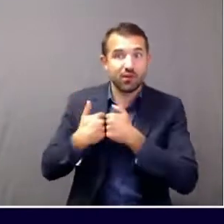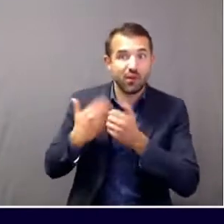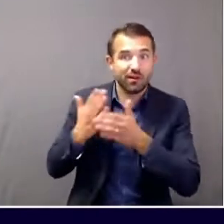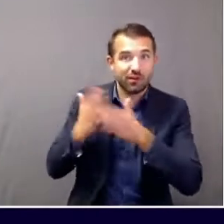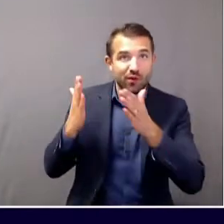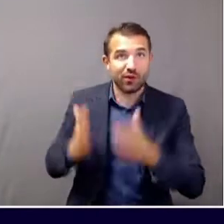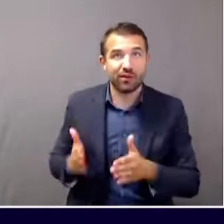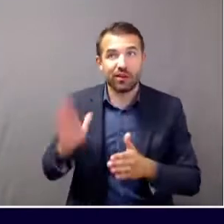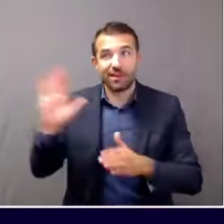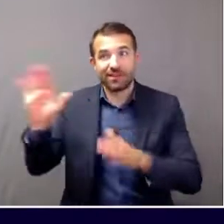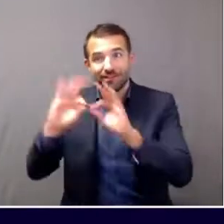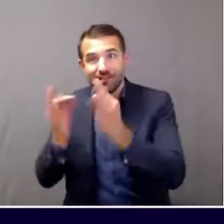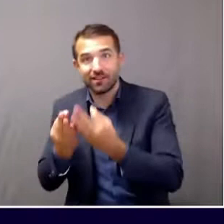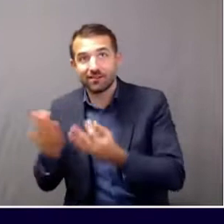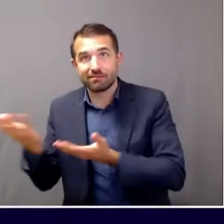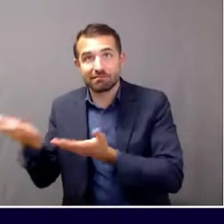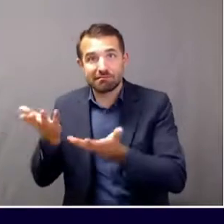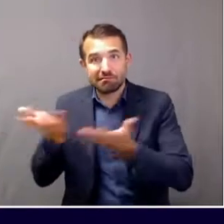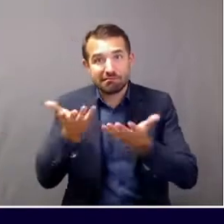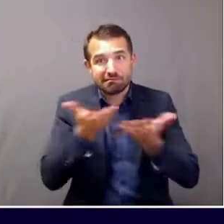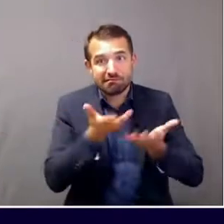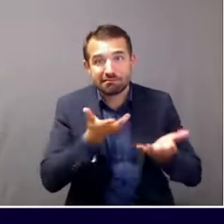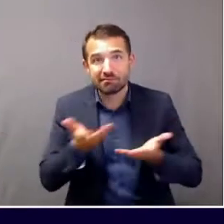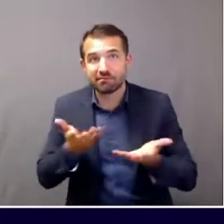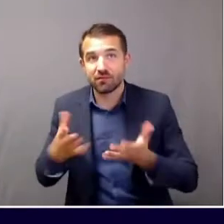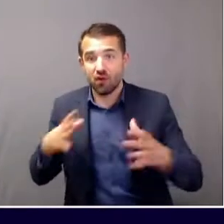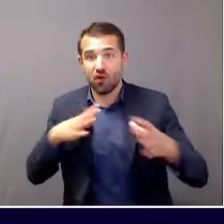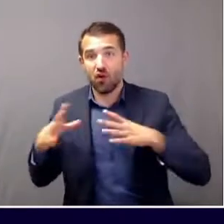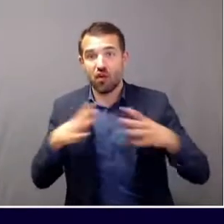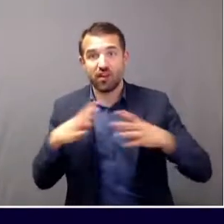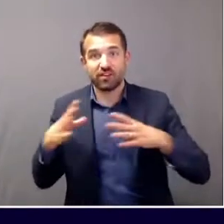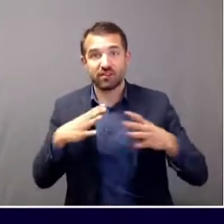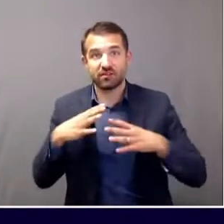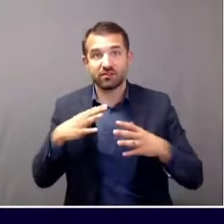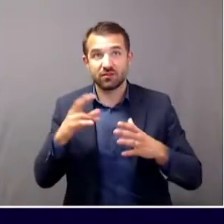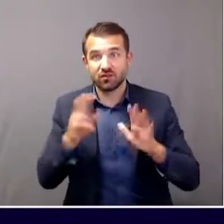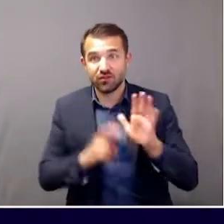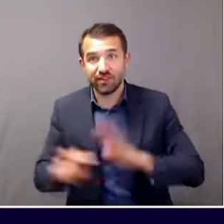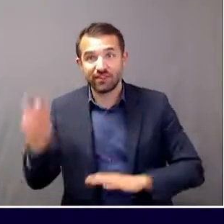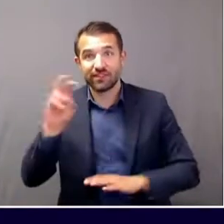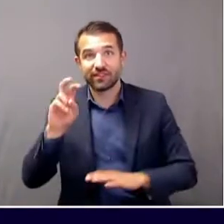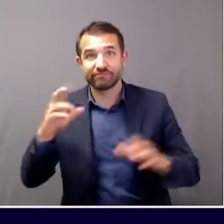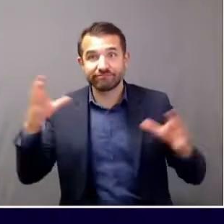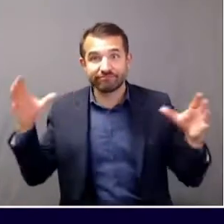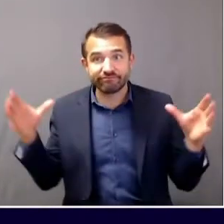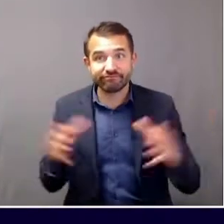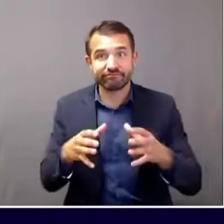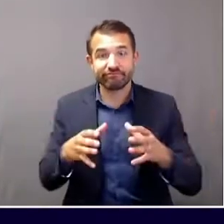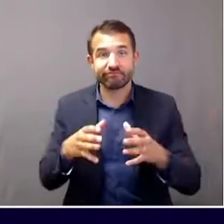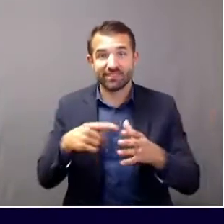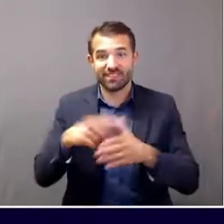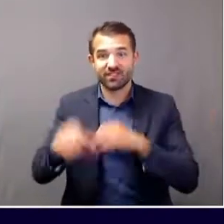is even though holiday travel